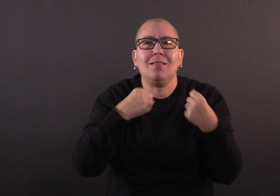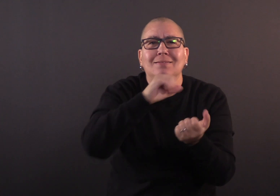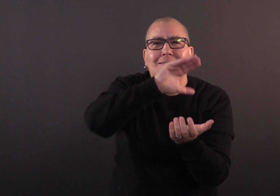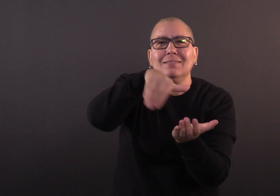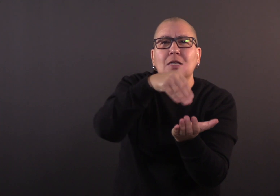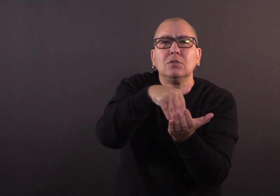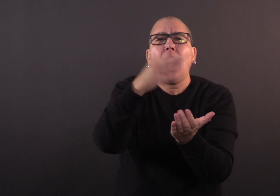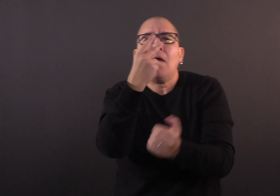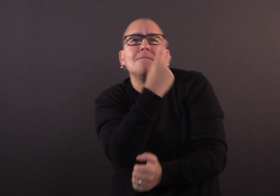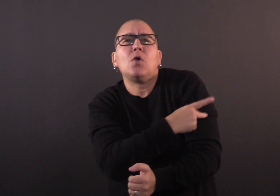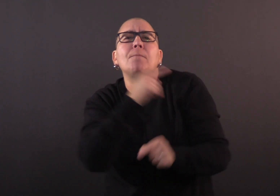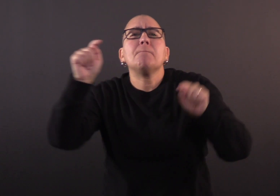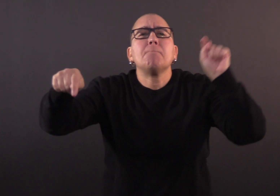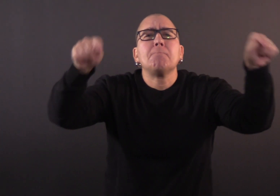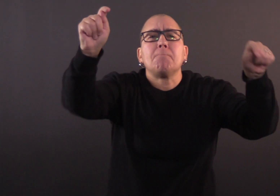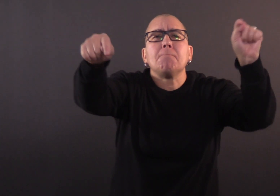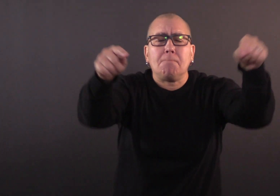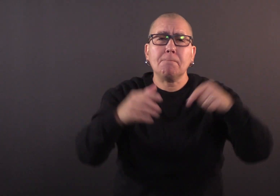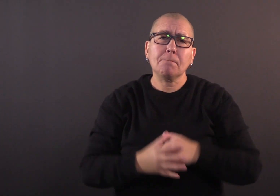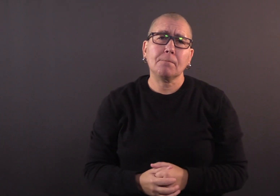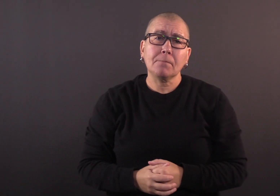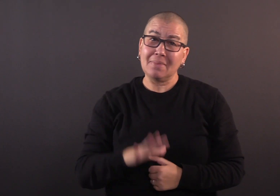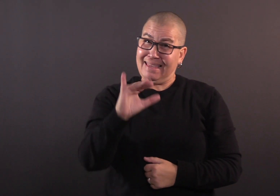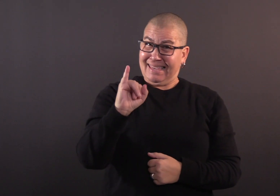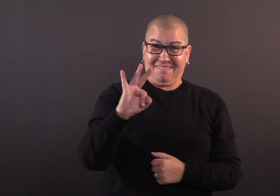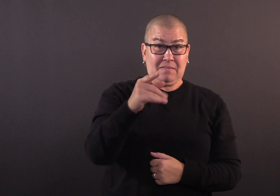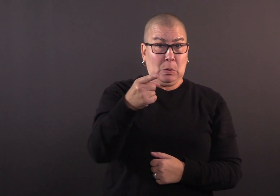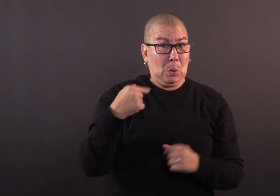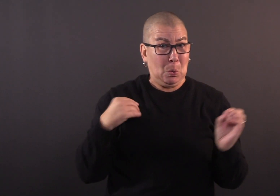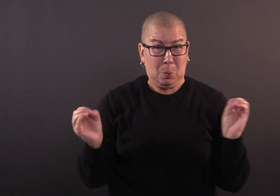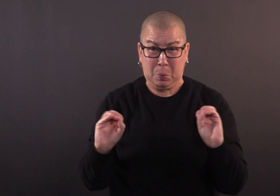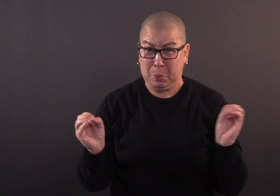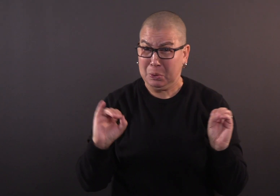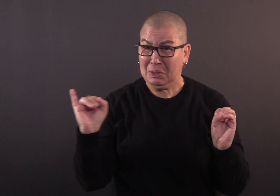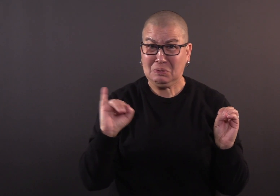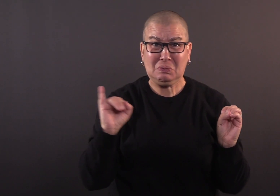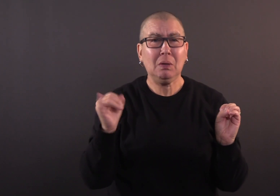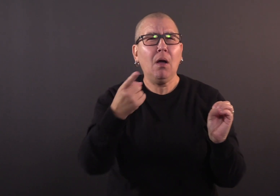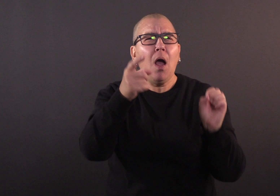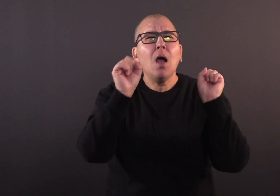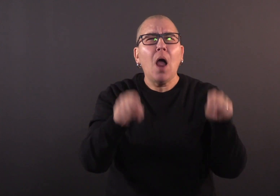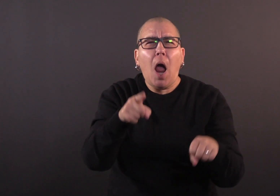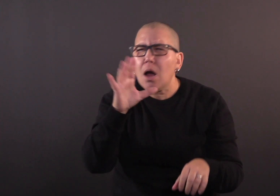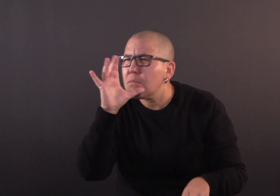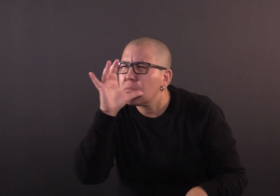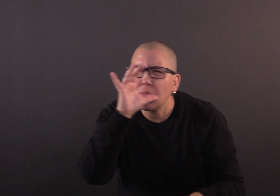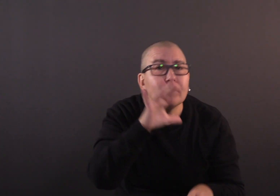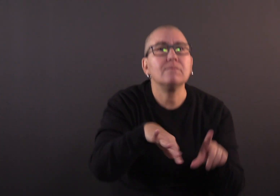local health centers, and pharmacies. If you are uninsured, you can find free COVID-19